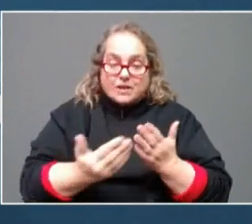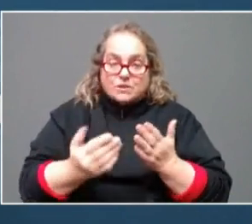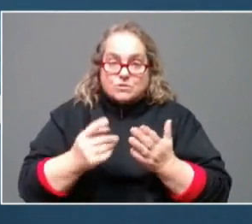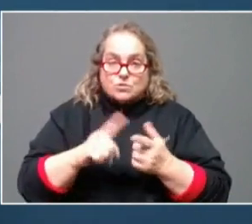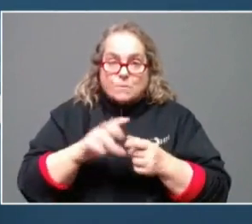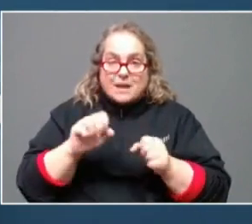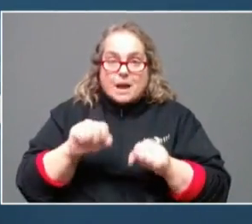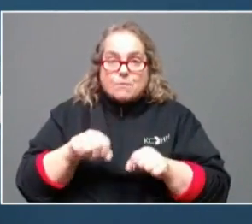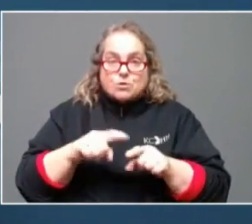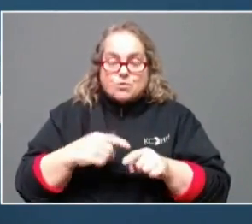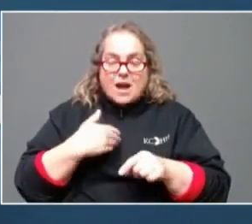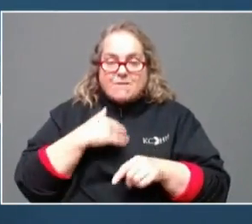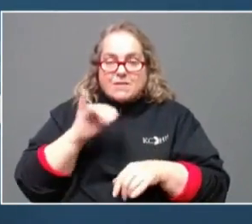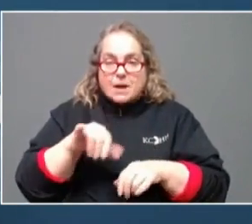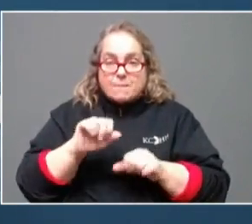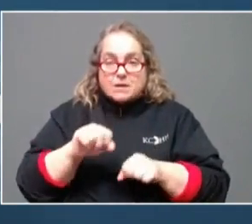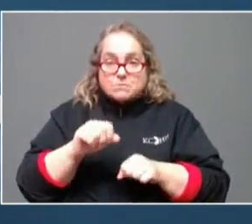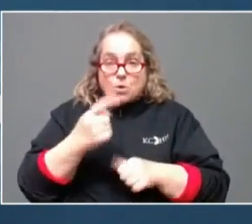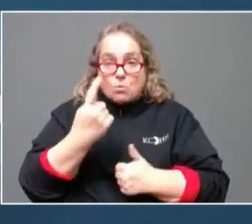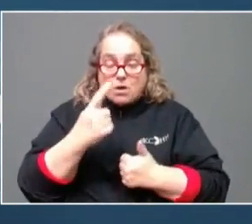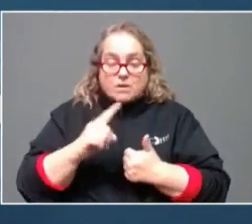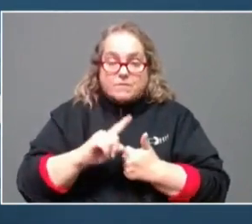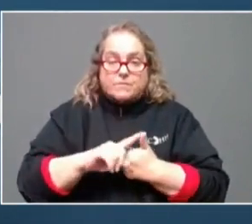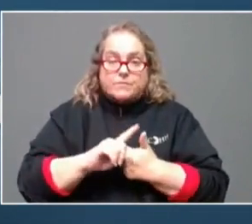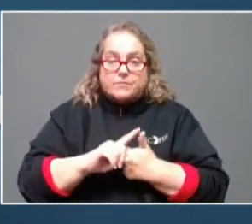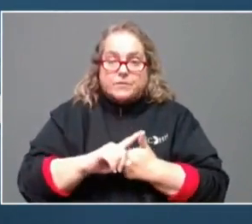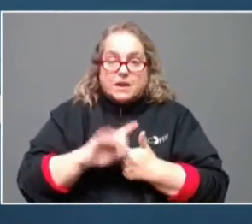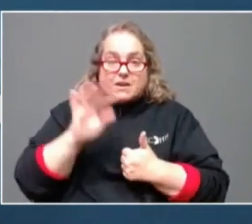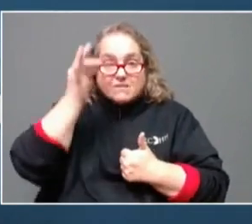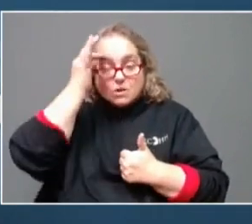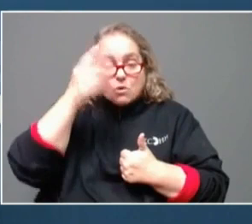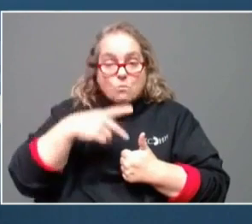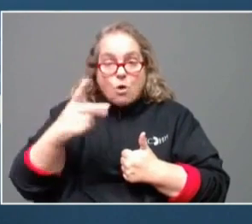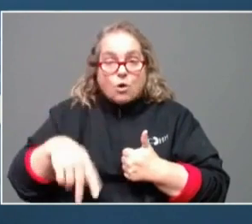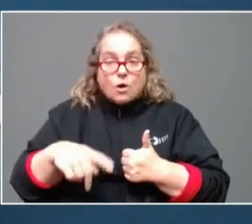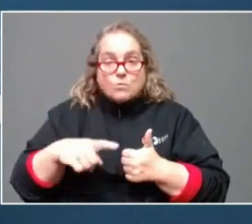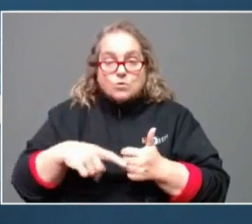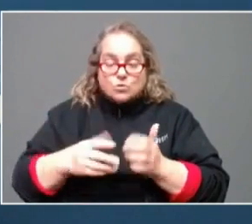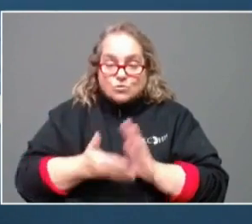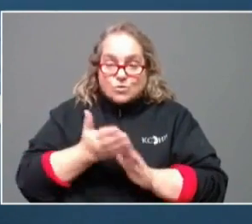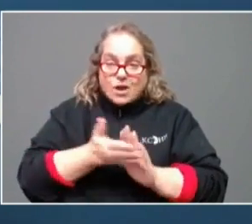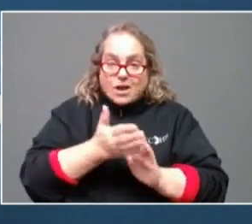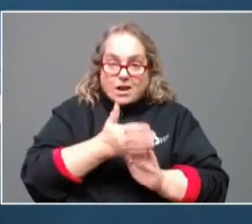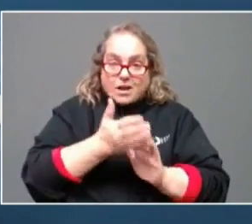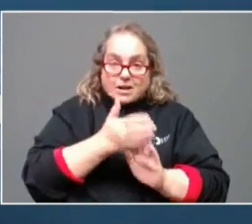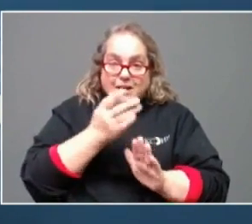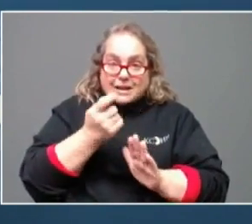possibility. One is for the federal program to run a little bit. The second